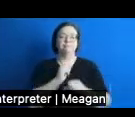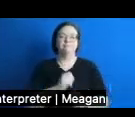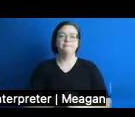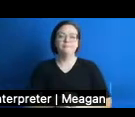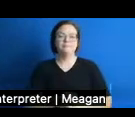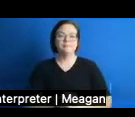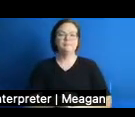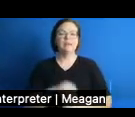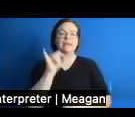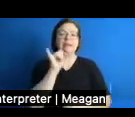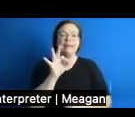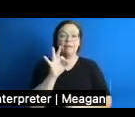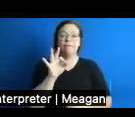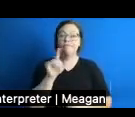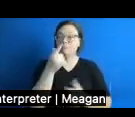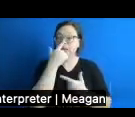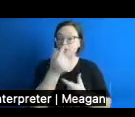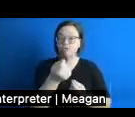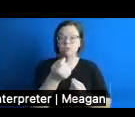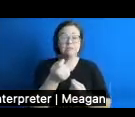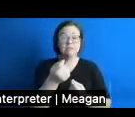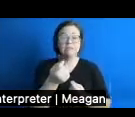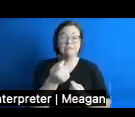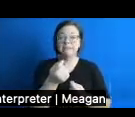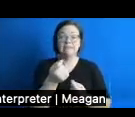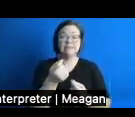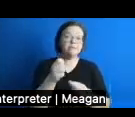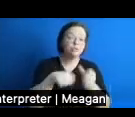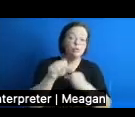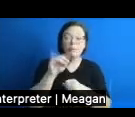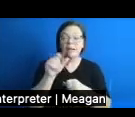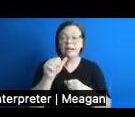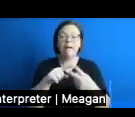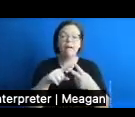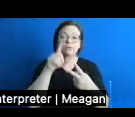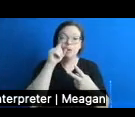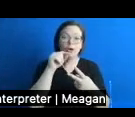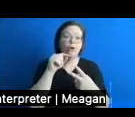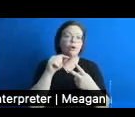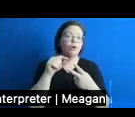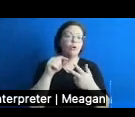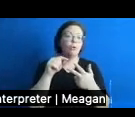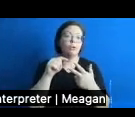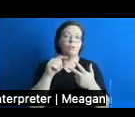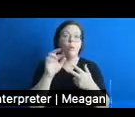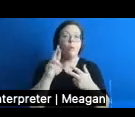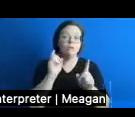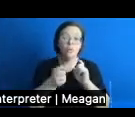If you have any interest in following us on social media or donating. There are some